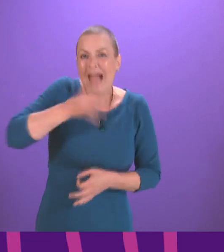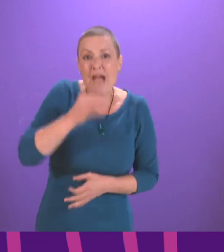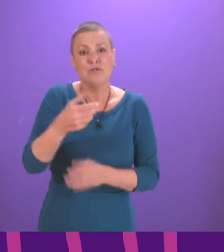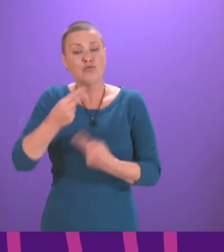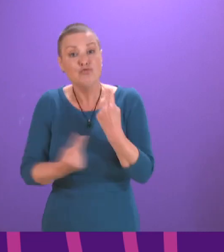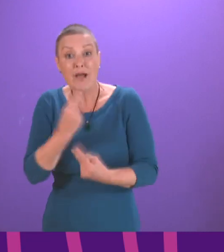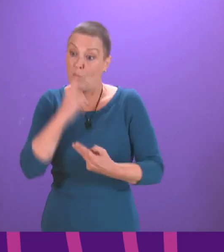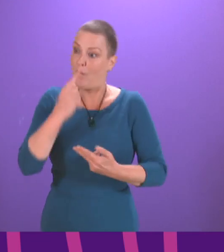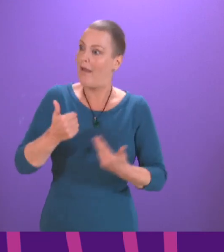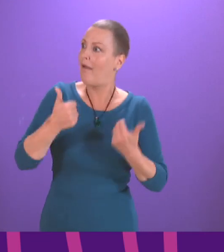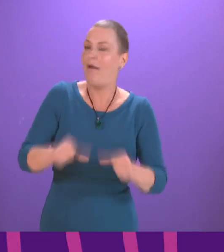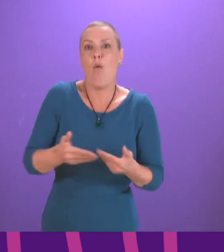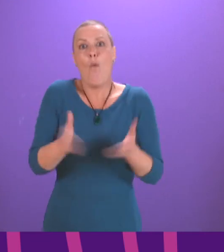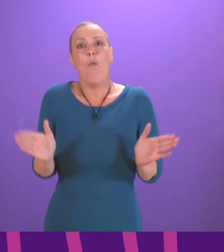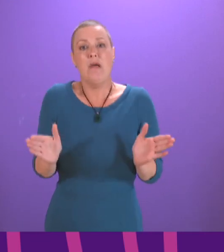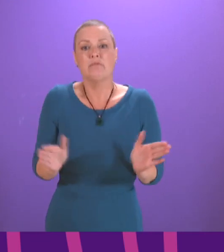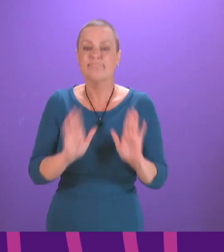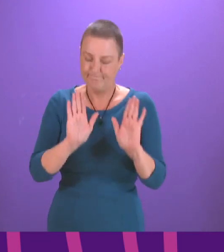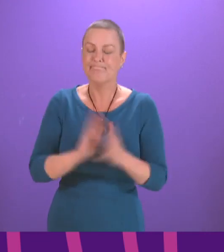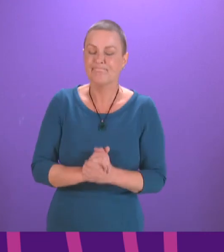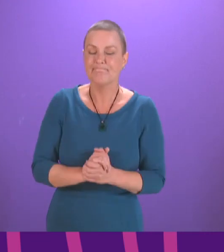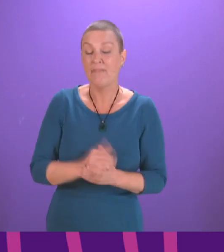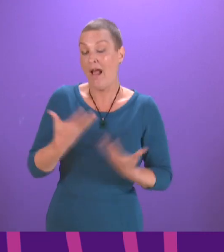The First Minister (Nicola Sturgeon): The support package that we have made available